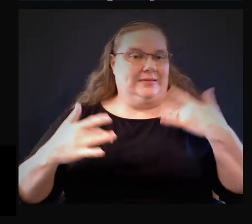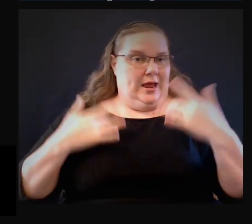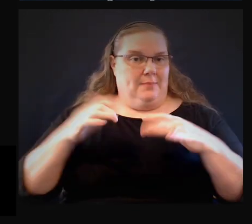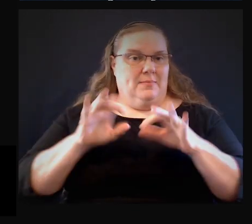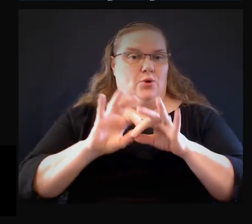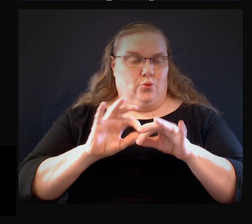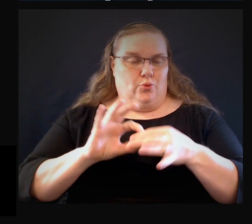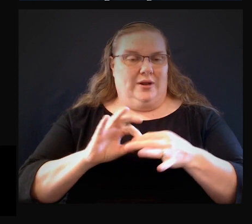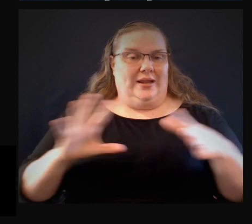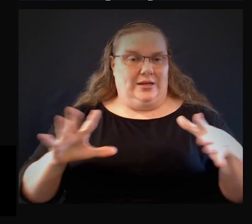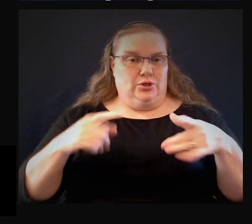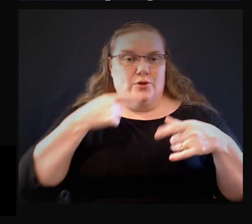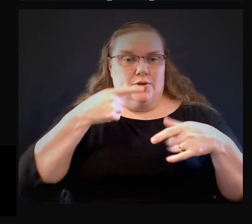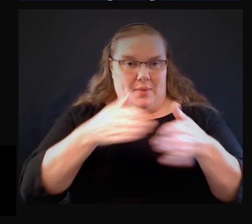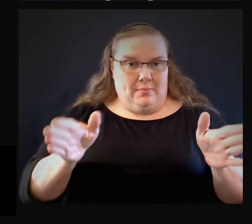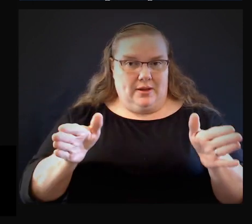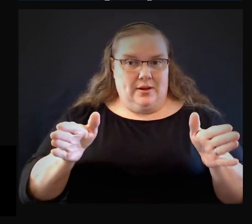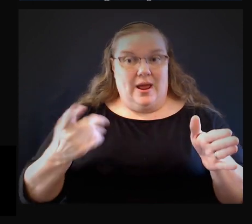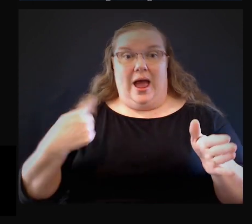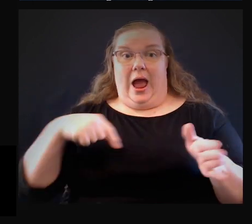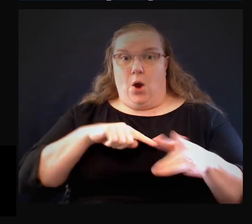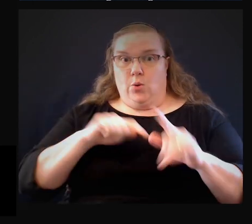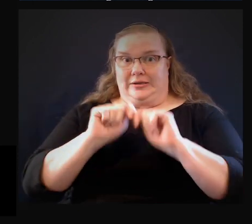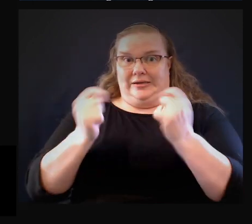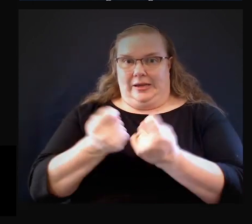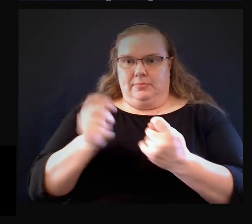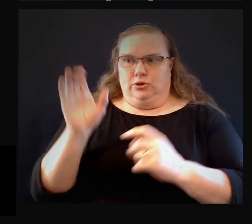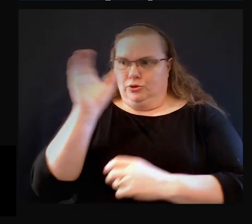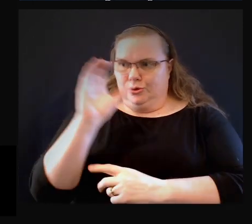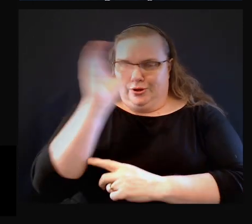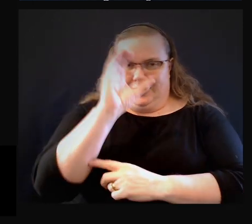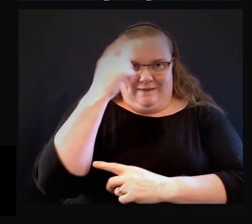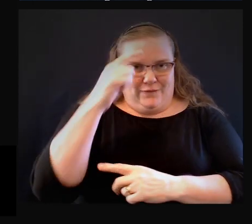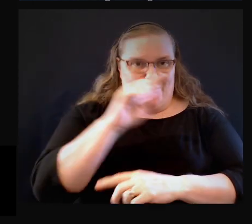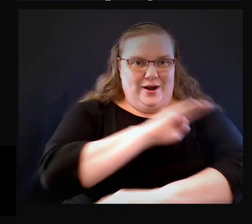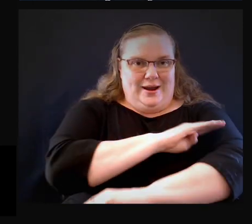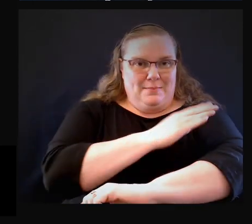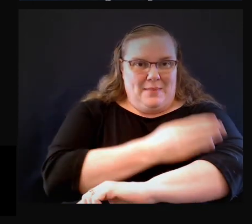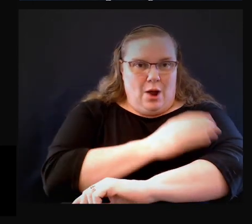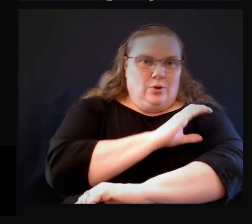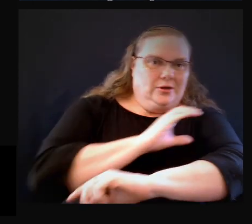The Monetization team is always searching for new ways to empower your in-game economy scenarios,